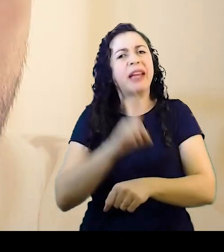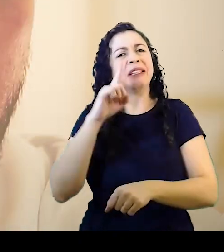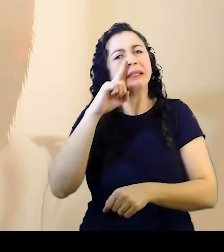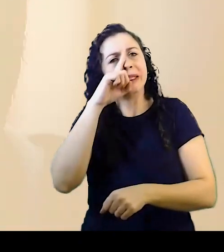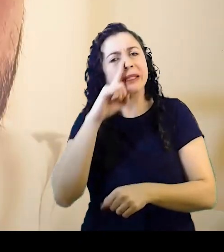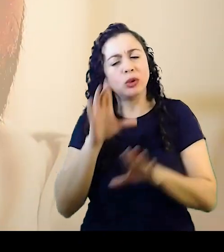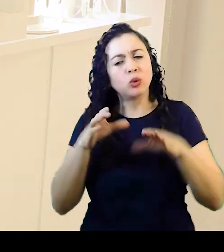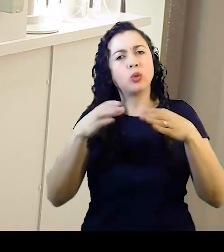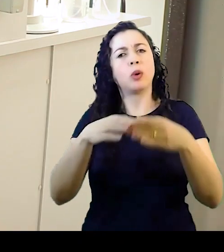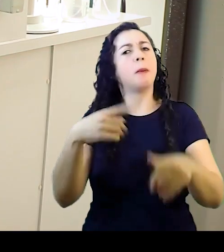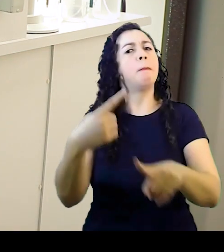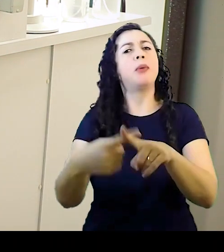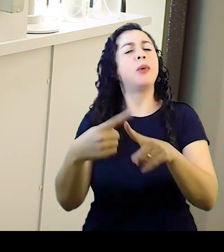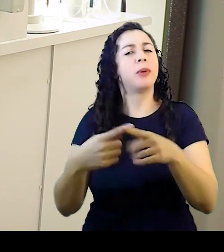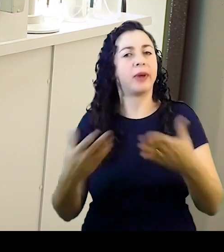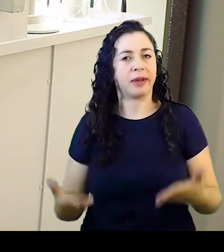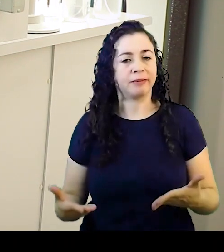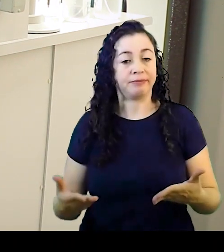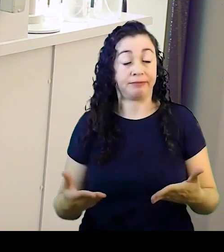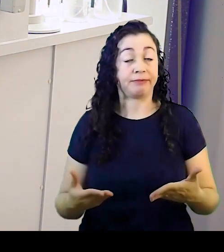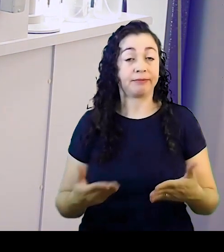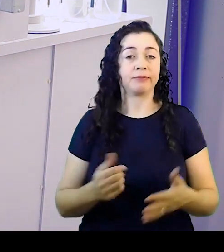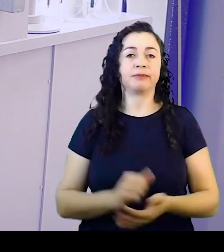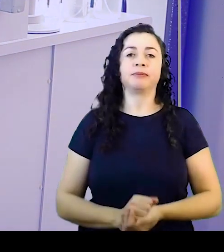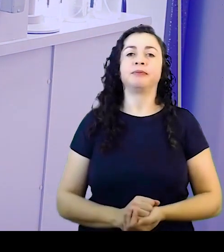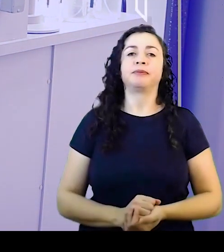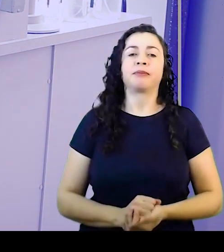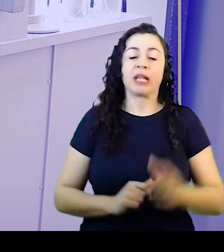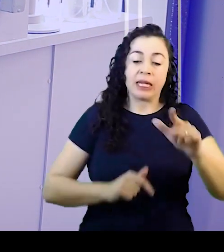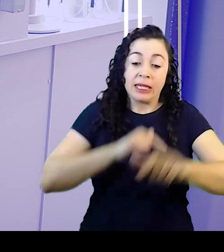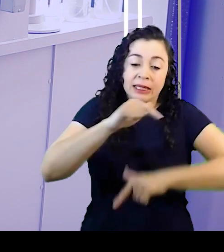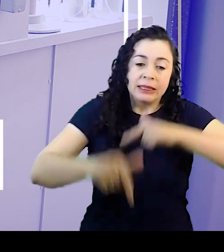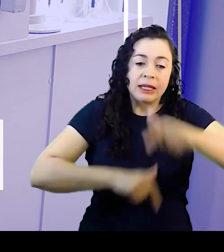Within this task force, we are interested in understanding